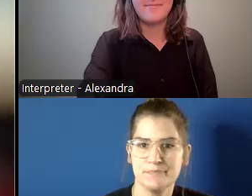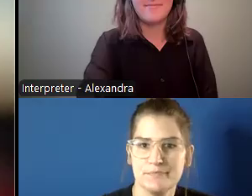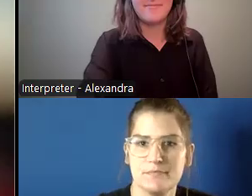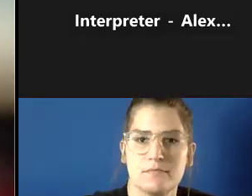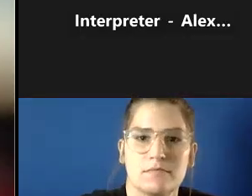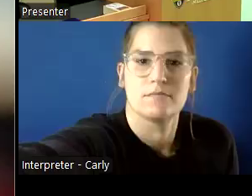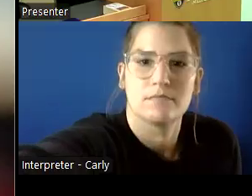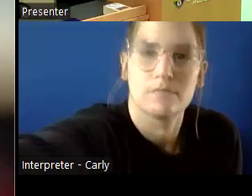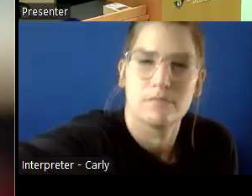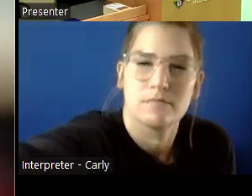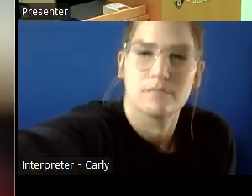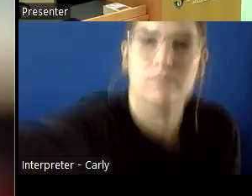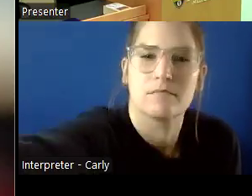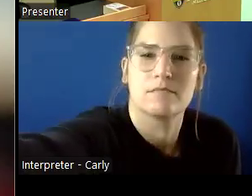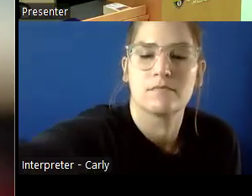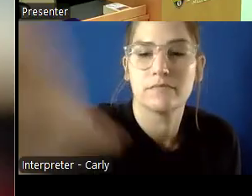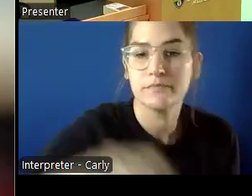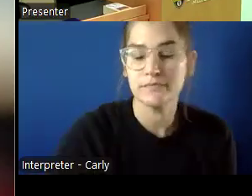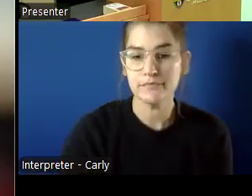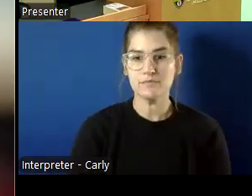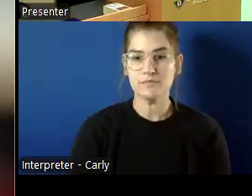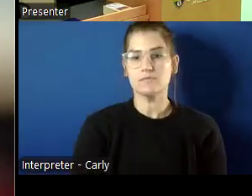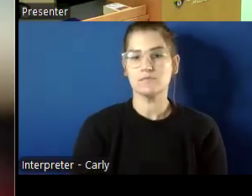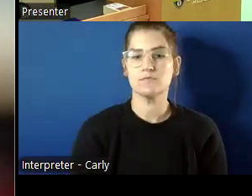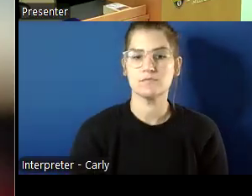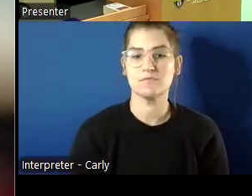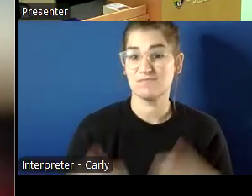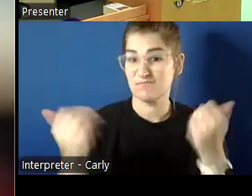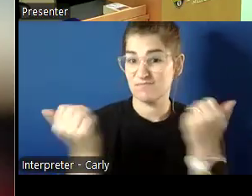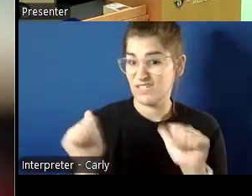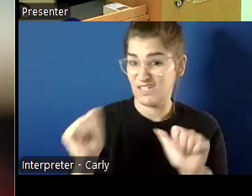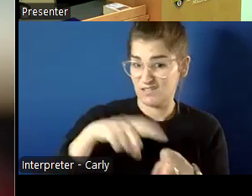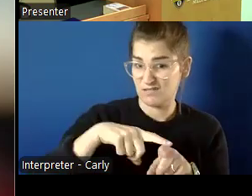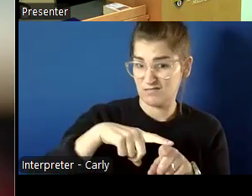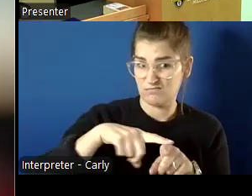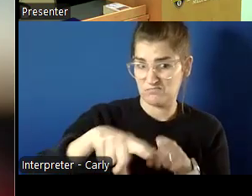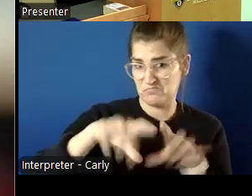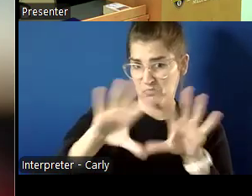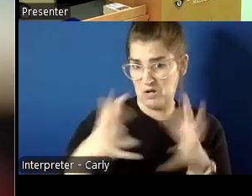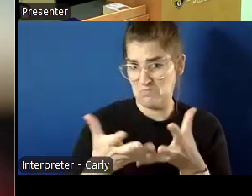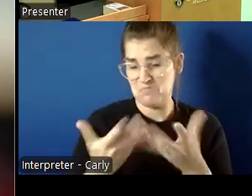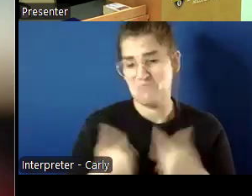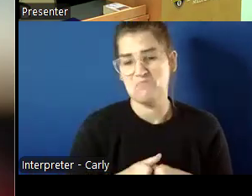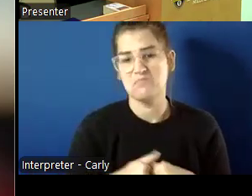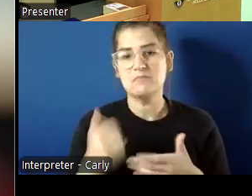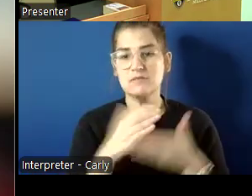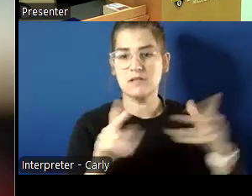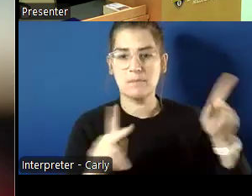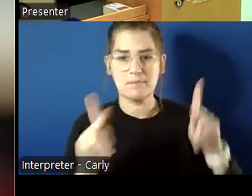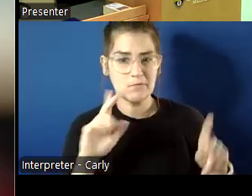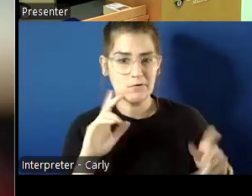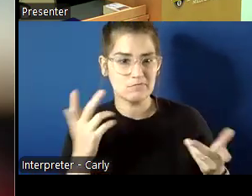Anything in the that that realm. Um some have have suggested they would begin to screen for